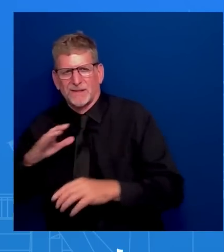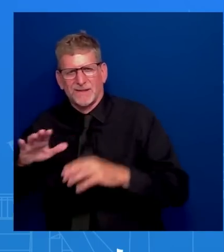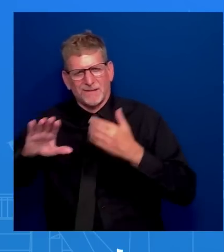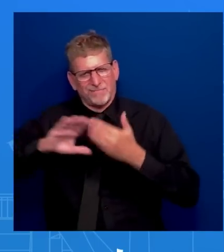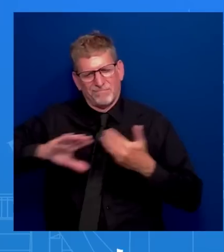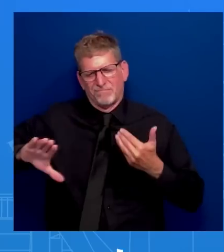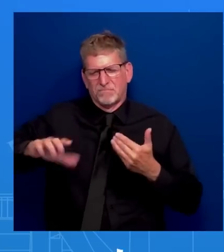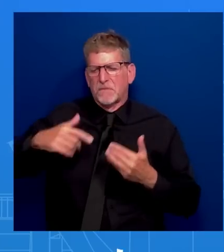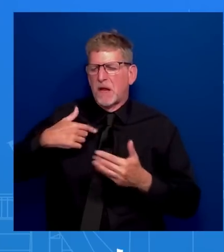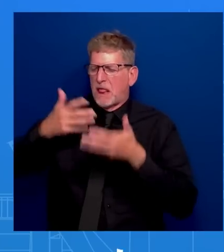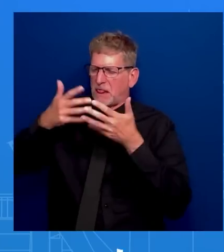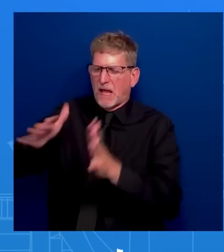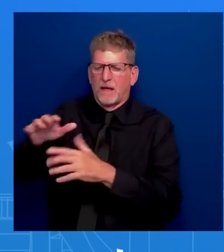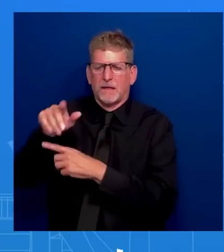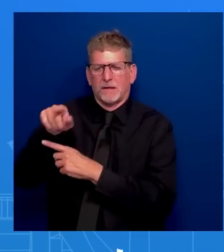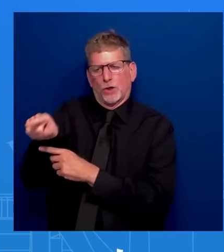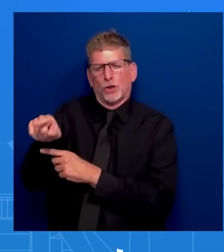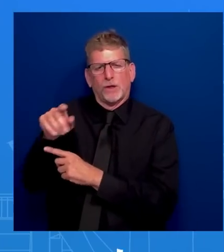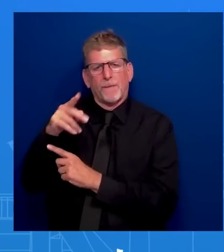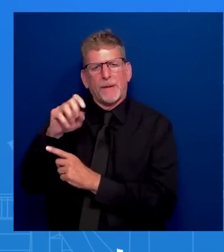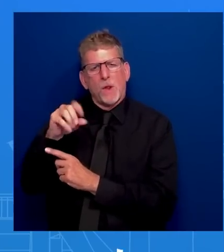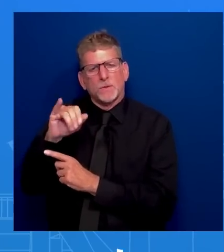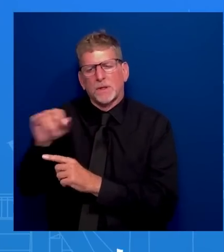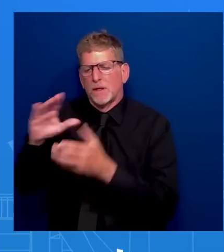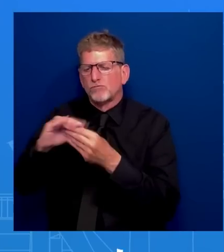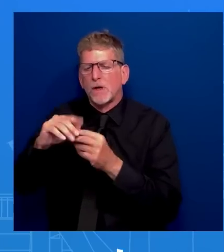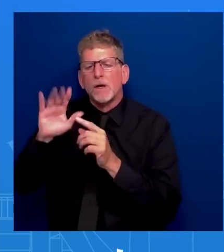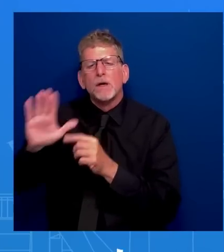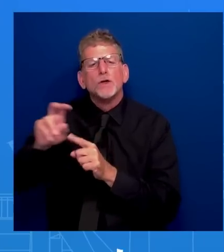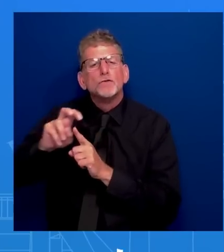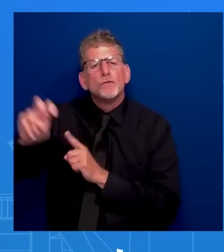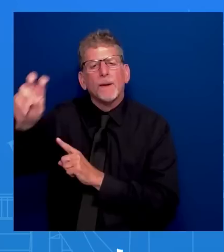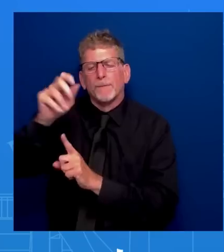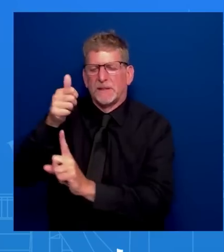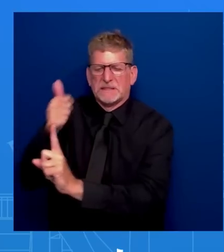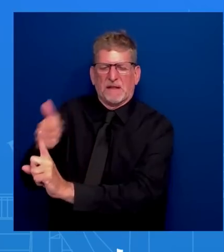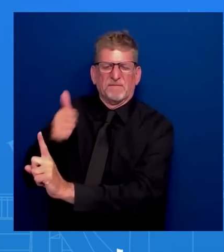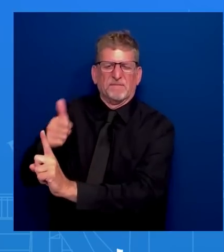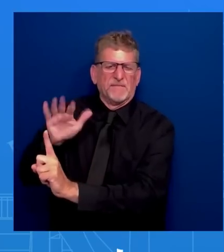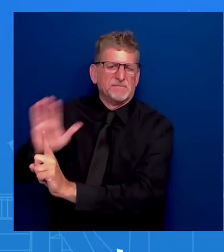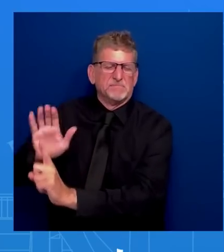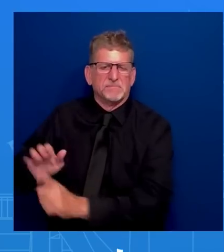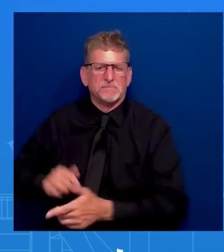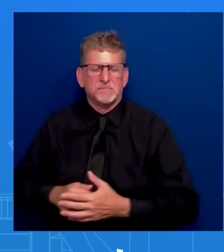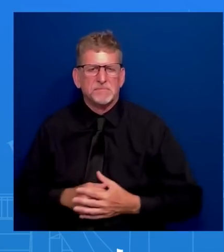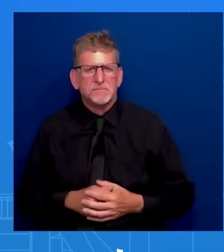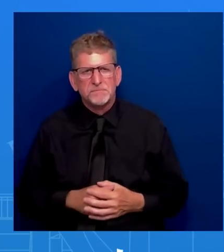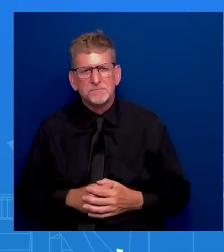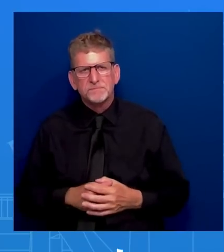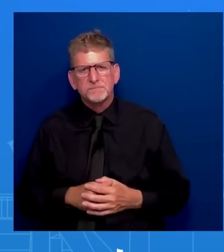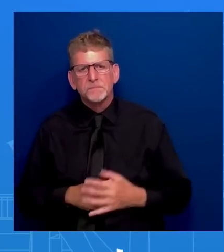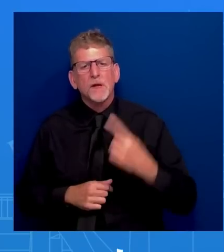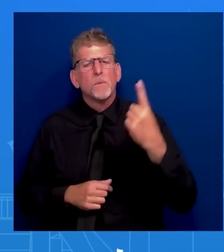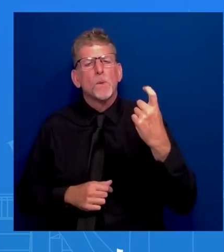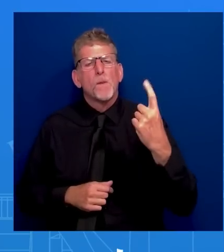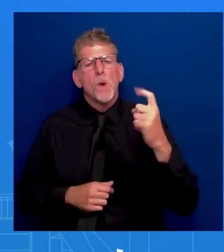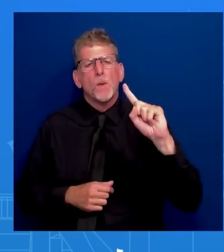I cannot speak from -- on -- for her from here. The Press: One more on Russia. My colleagues reported today that a merchant ship carrying military equipment